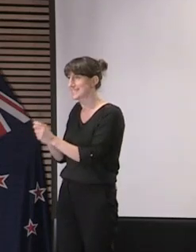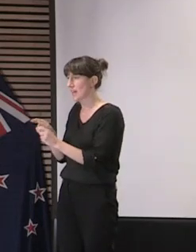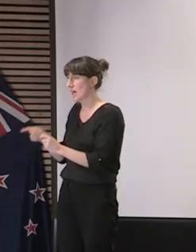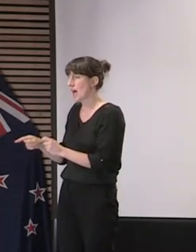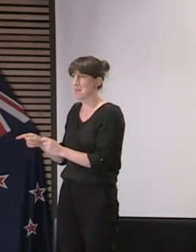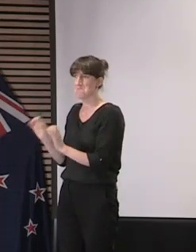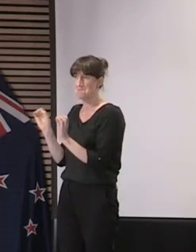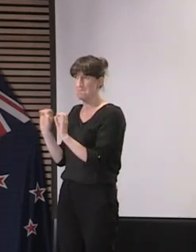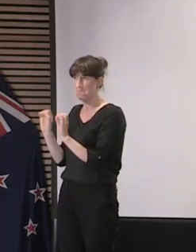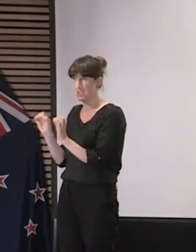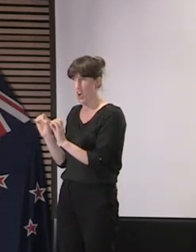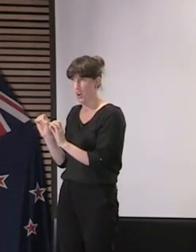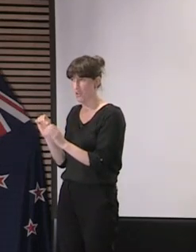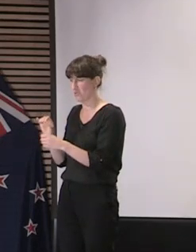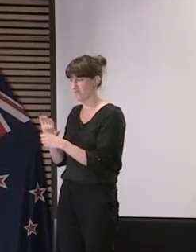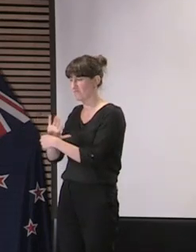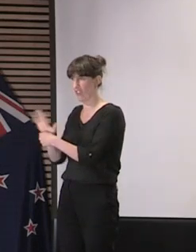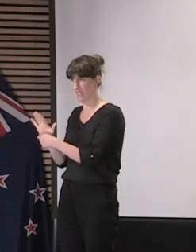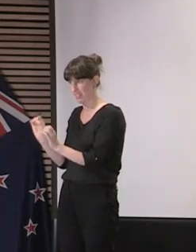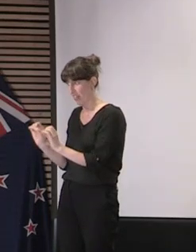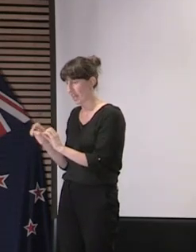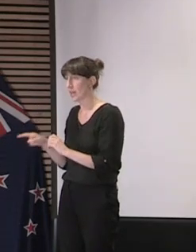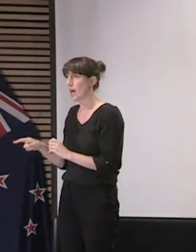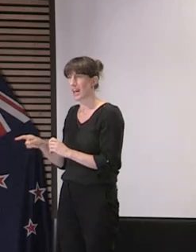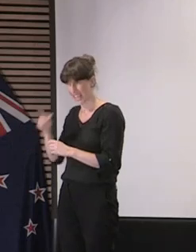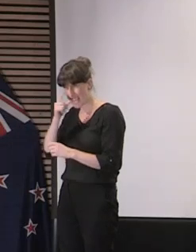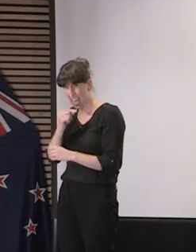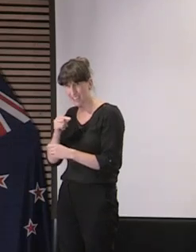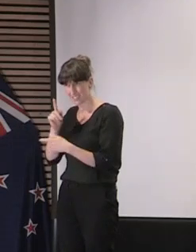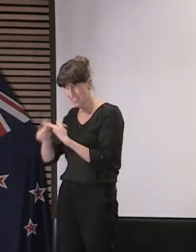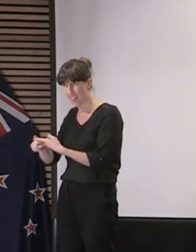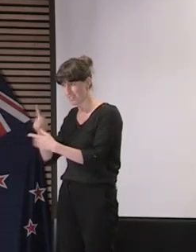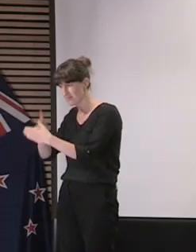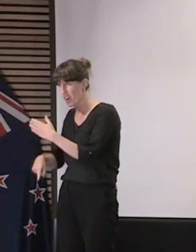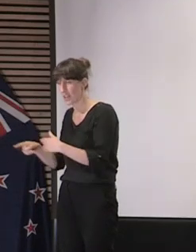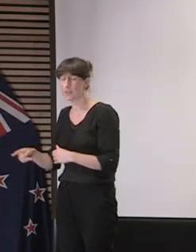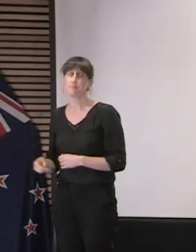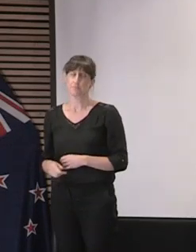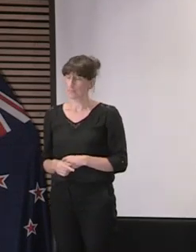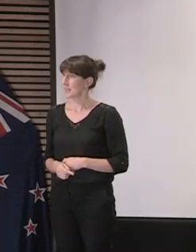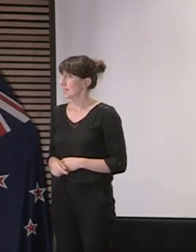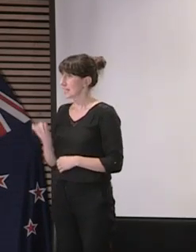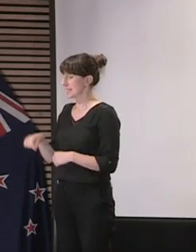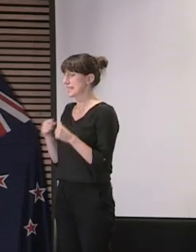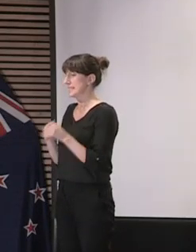measure that you can prosecute these people with? There are a range of things for which they could be prosecuted. The most